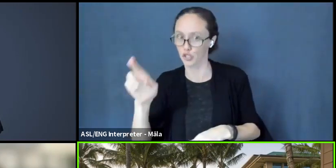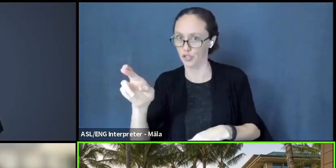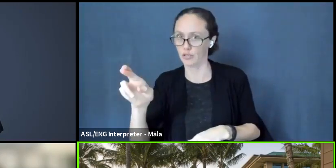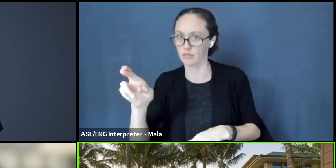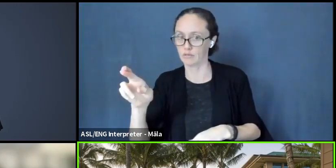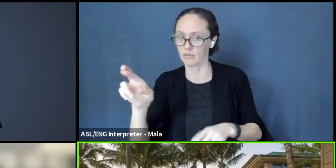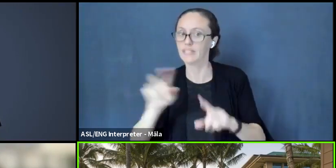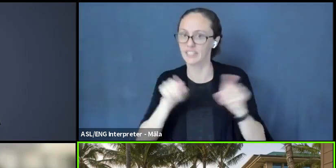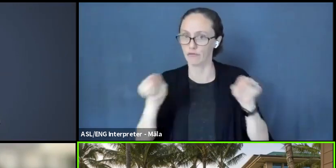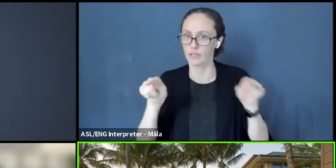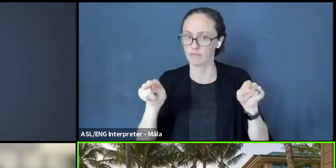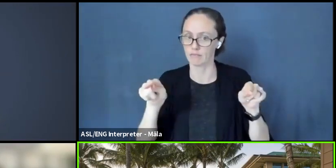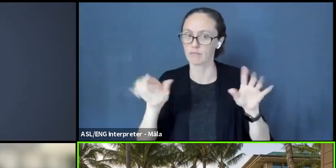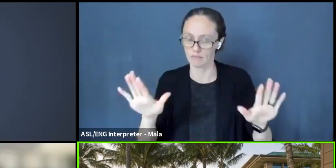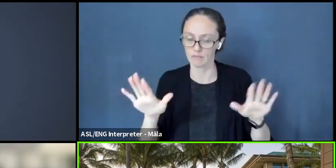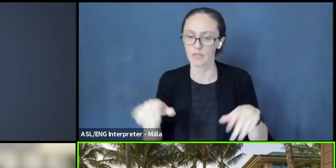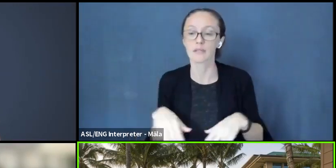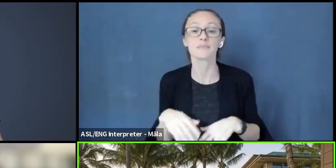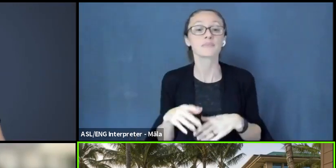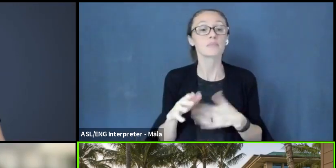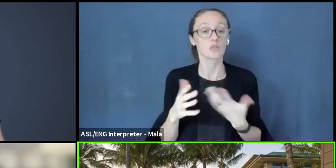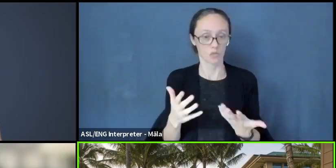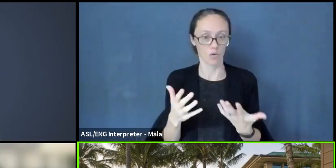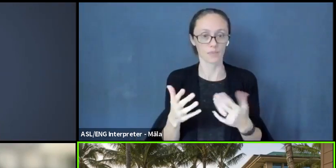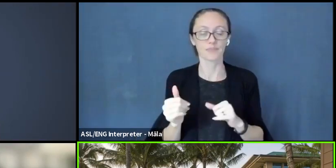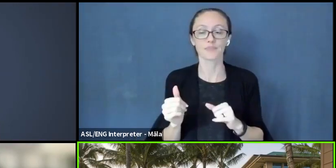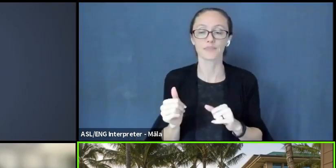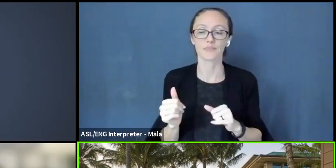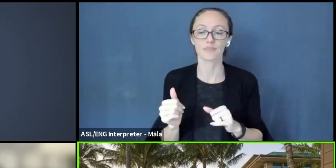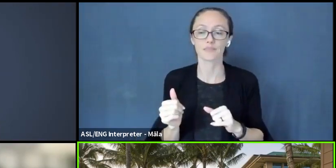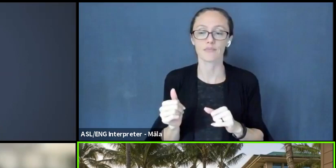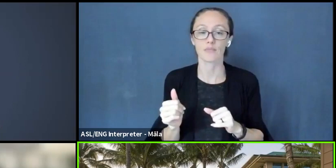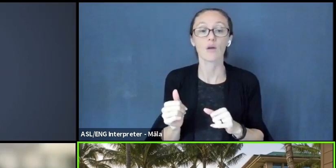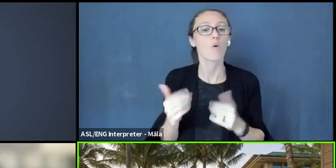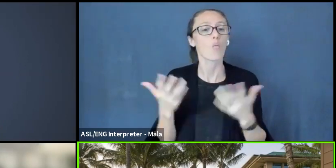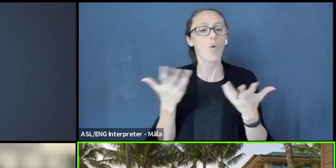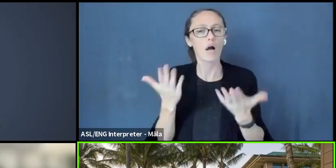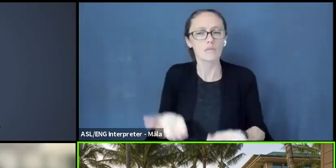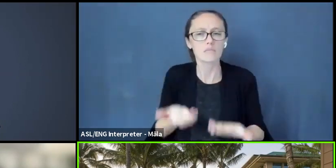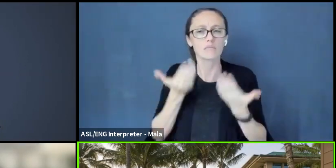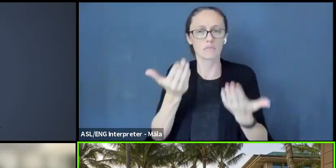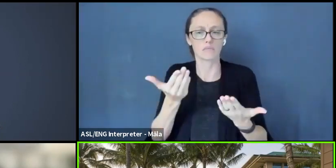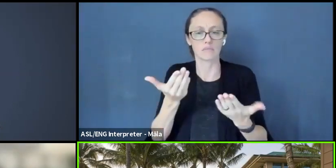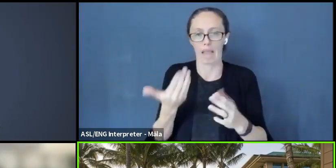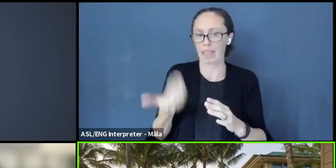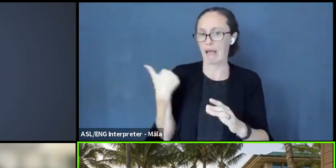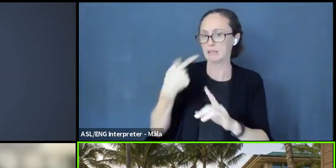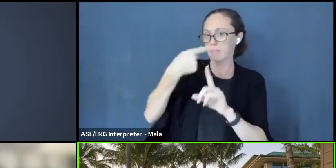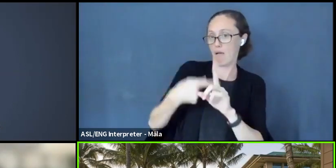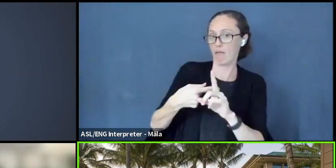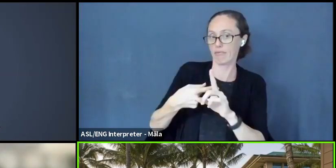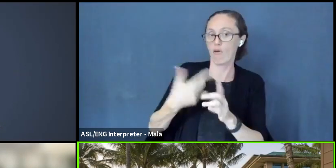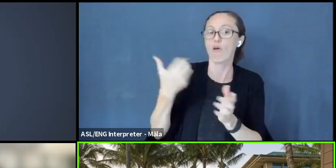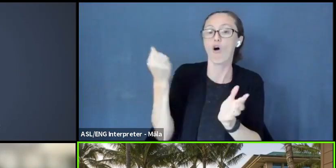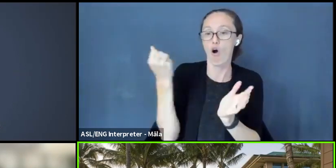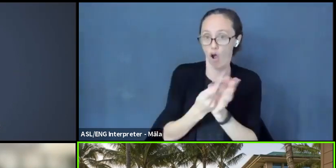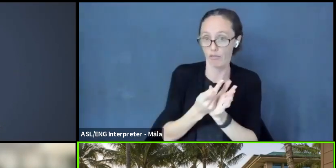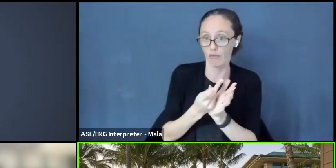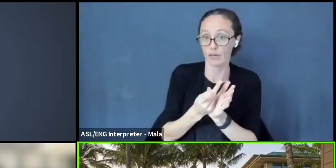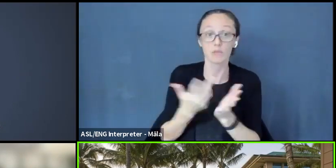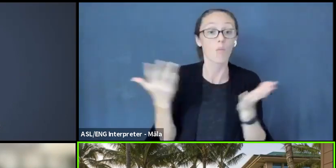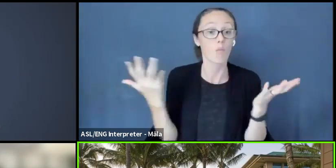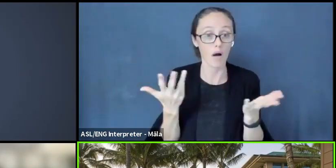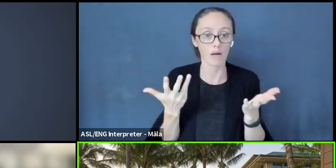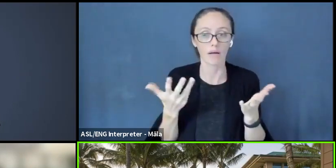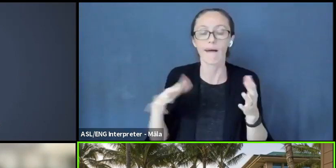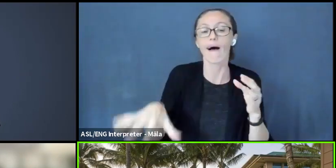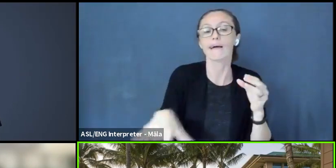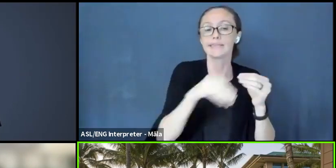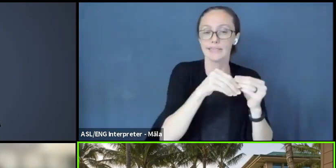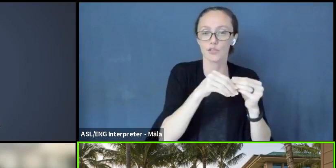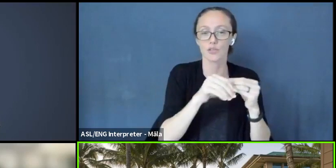First recommendation that was authorized last month for additional dose or third dose in